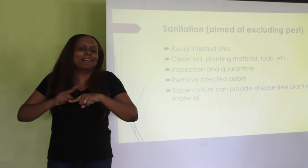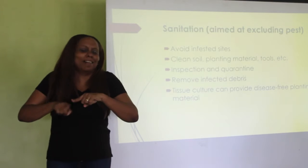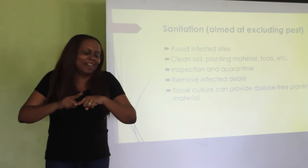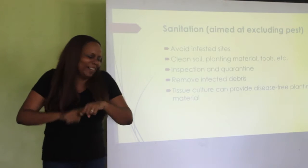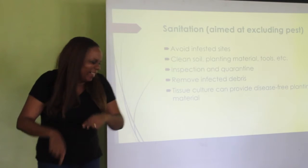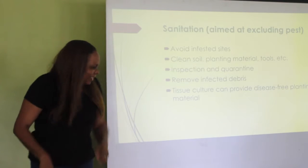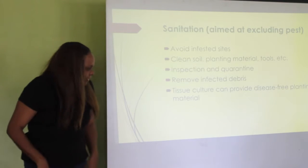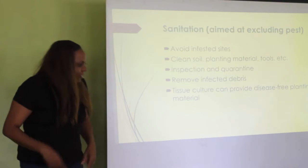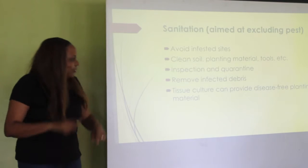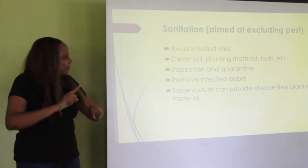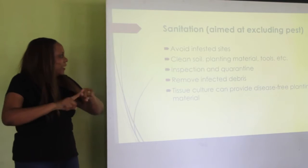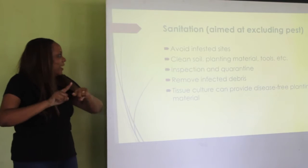so when we're going to treat them